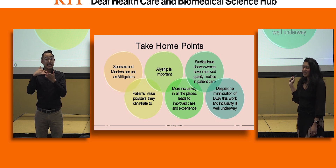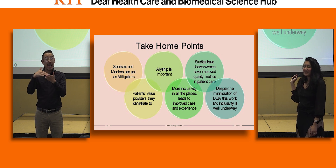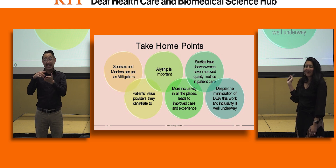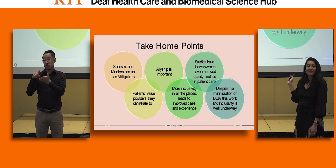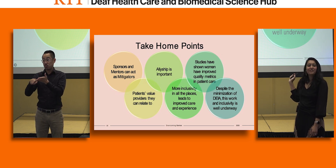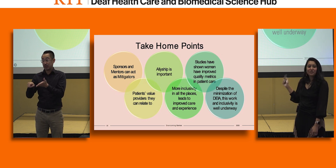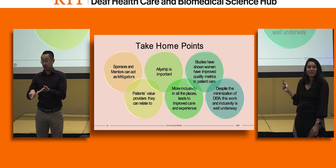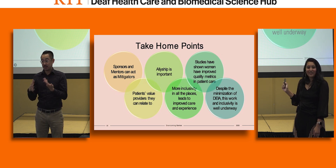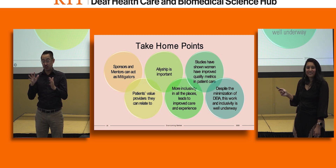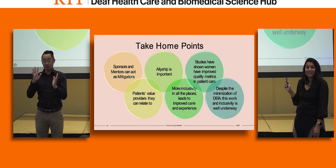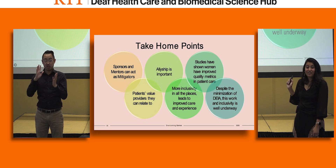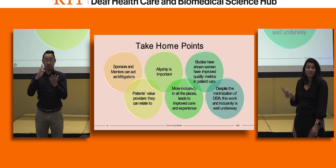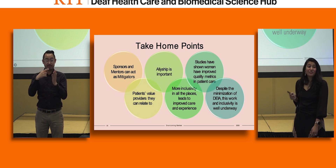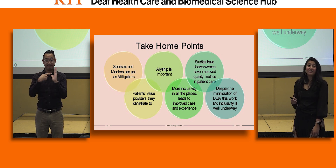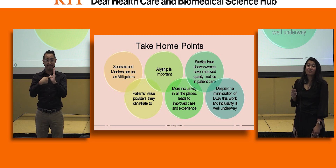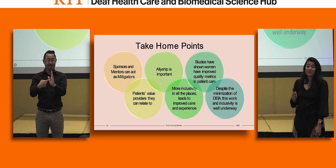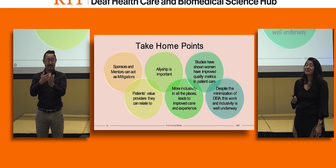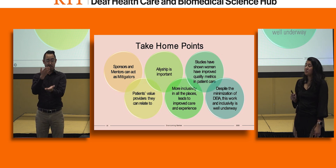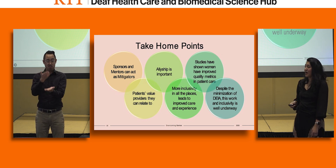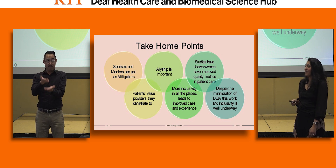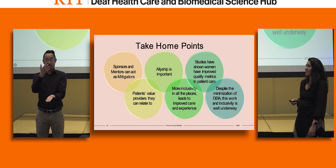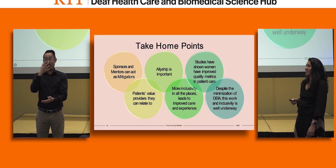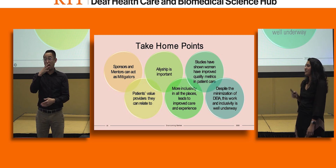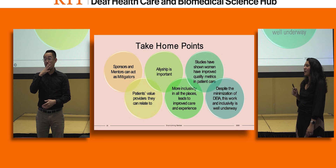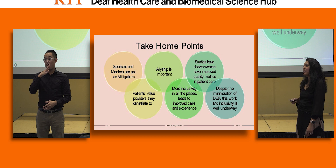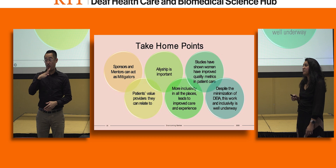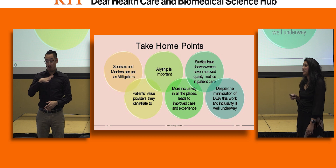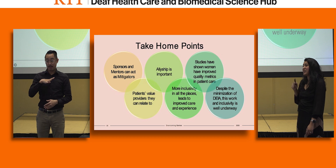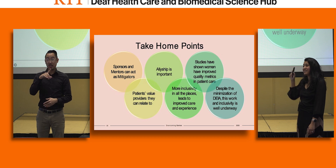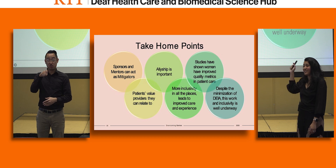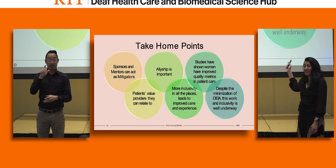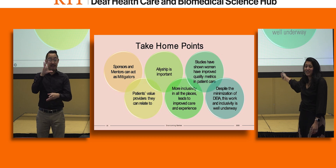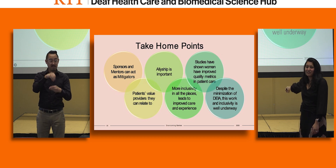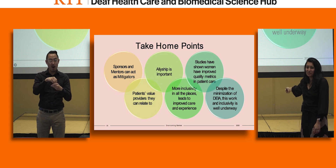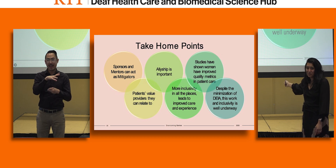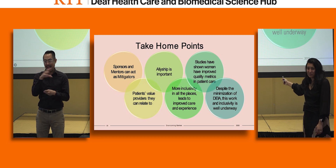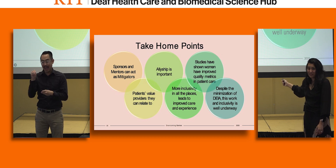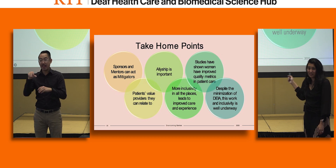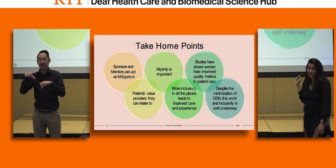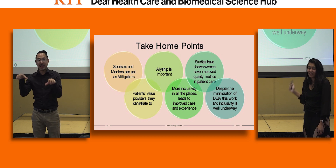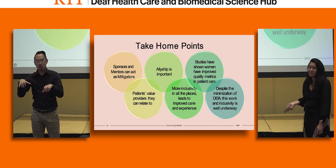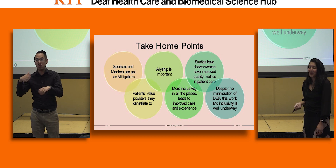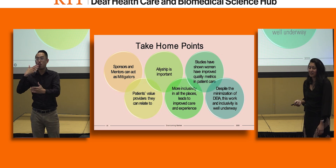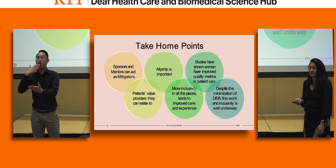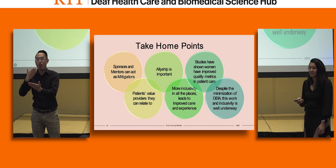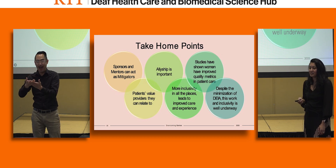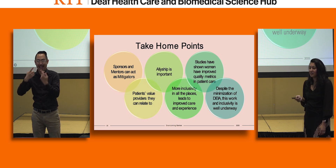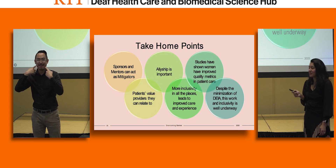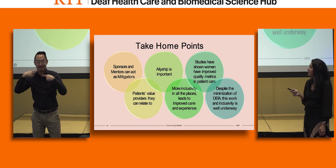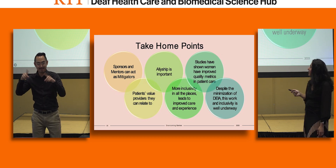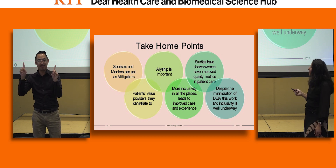women can do this and do this really well. So, how do we maintain women in medicine?